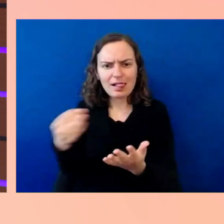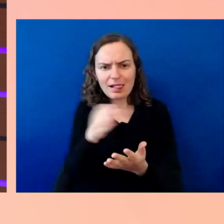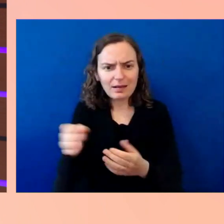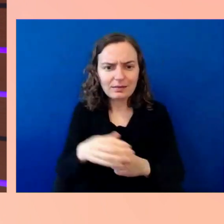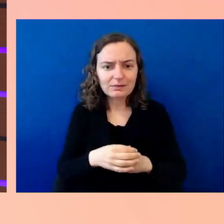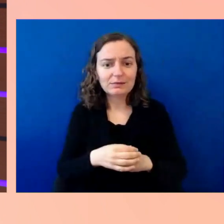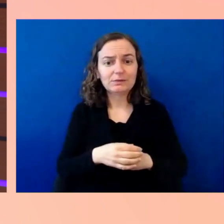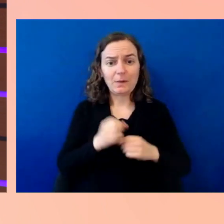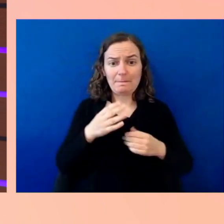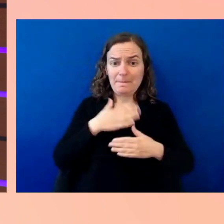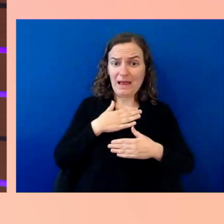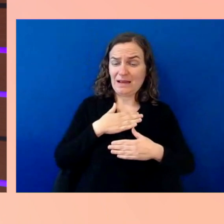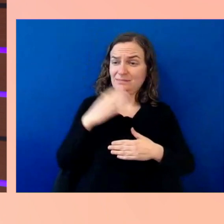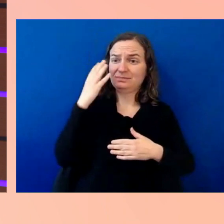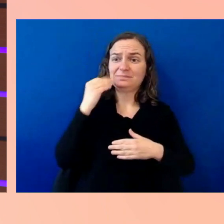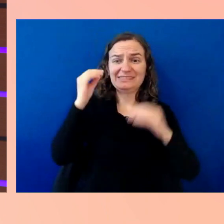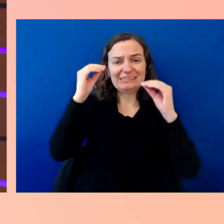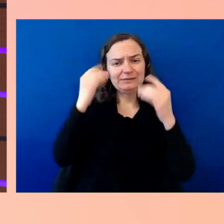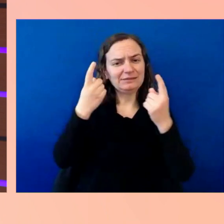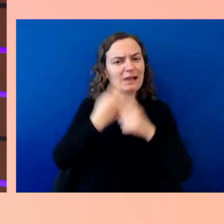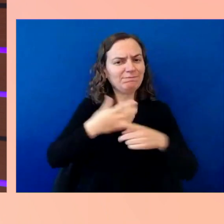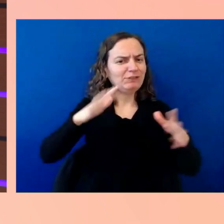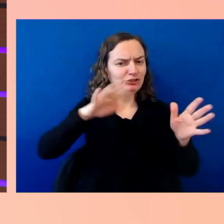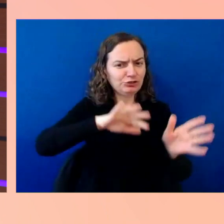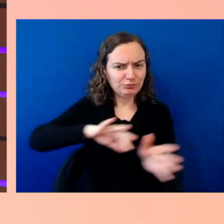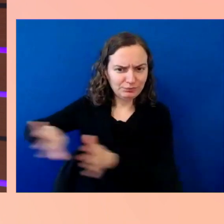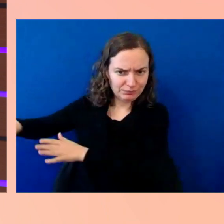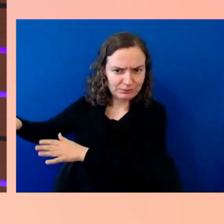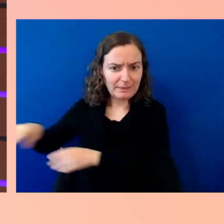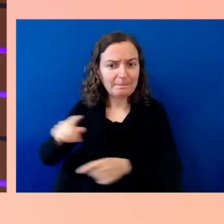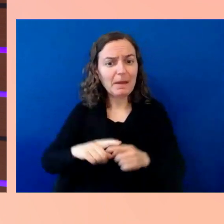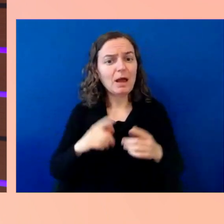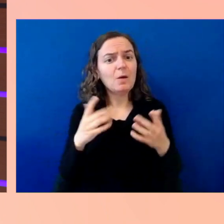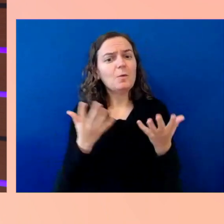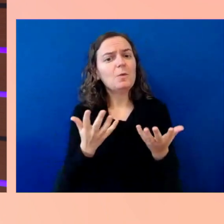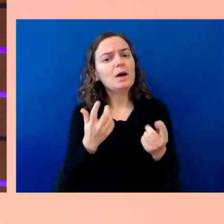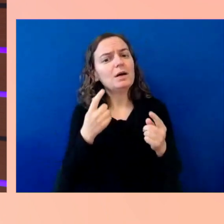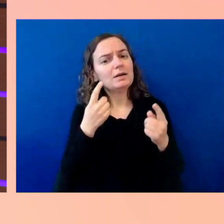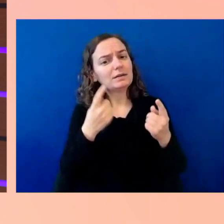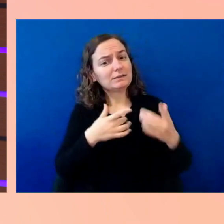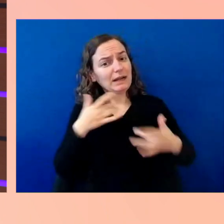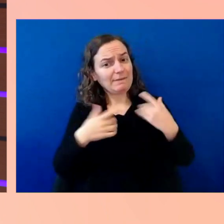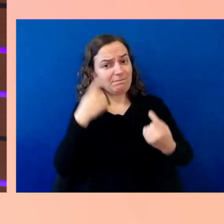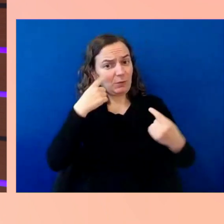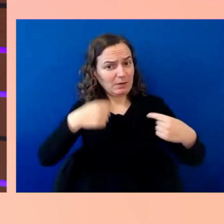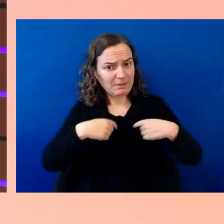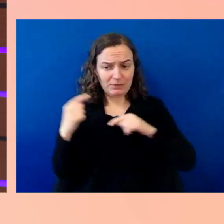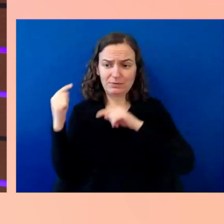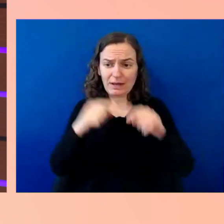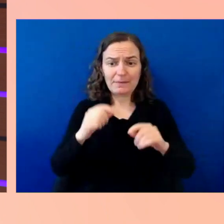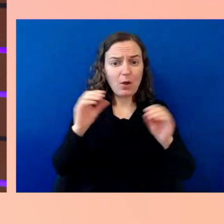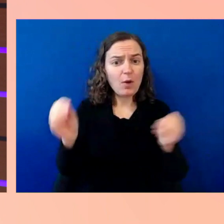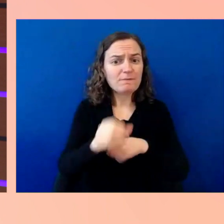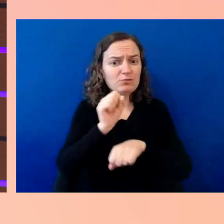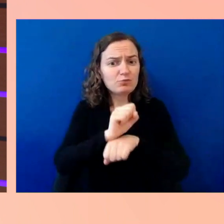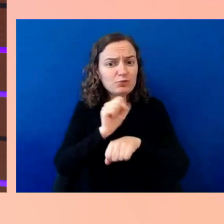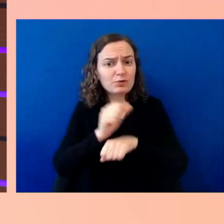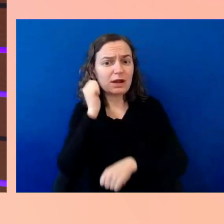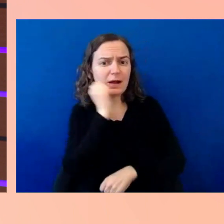me but what gets me excited to come into the office every day is knowing that I'm able to work toward that exact same mission.